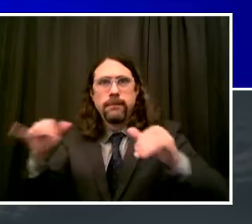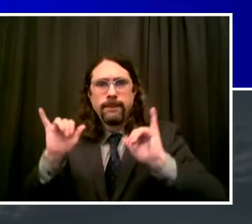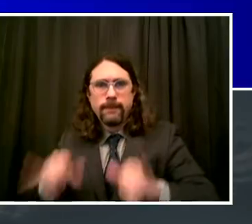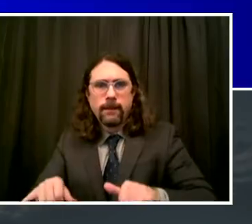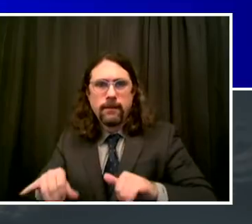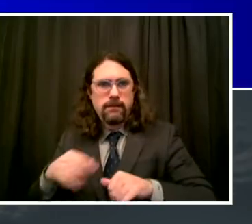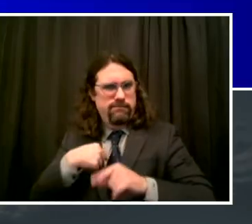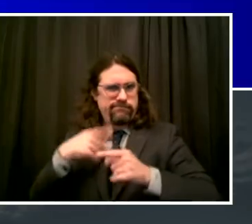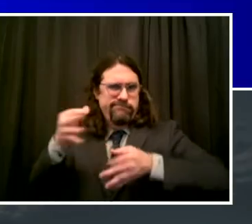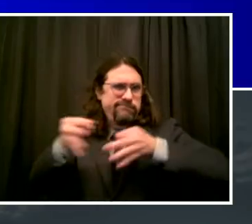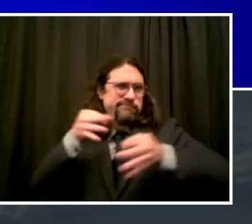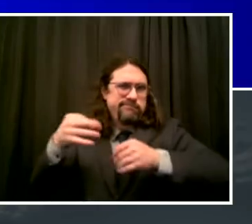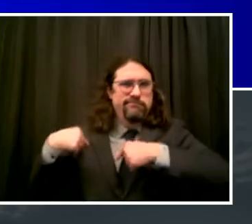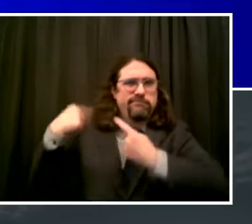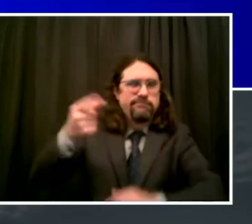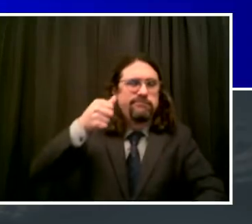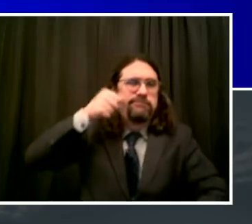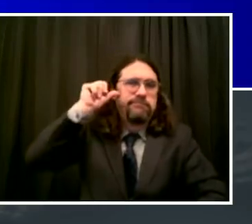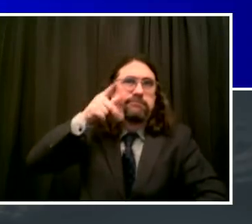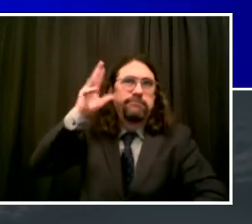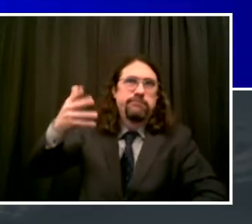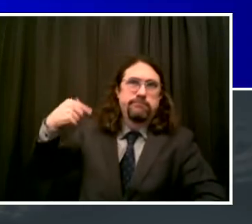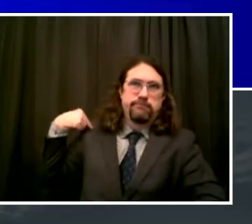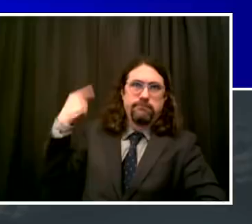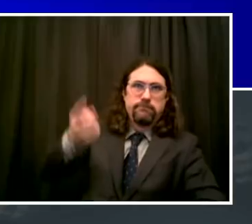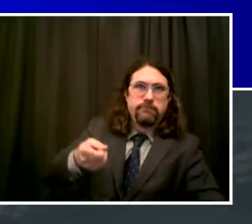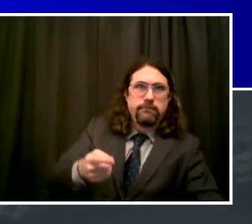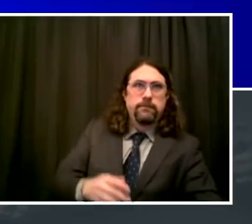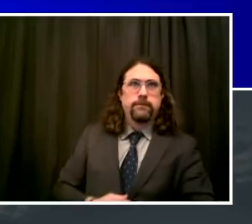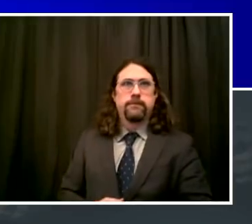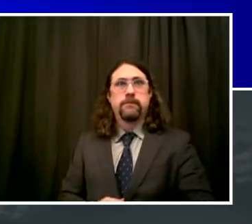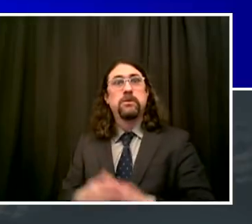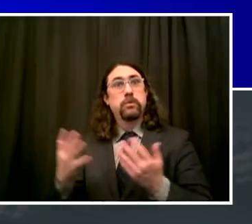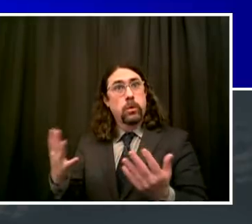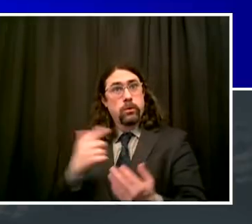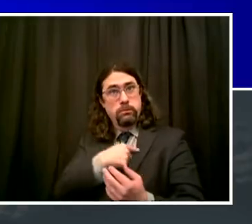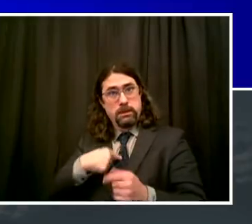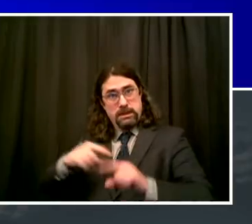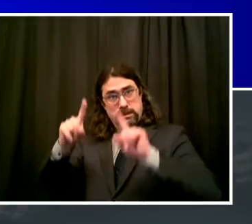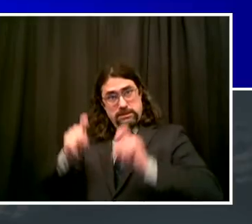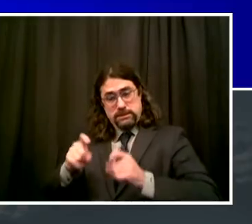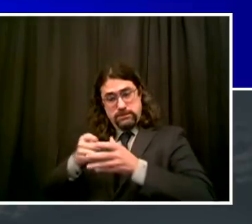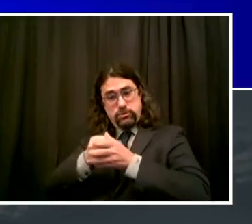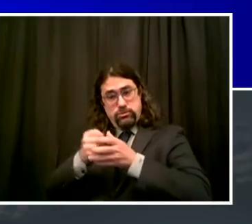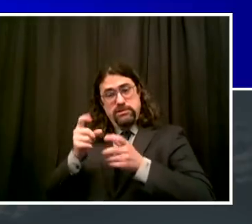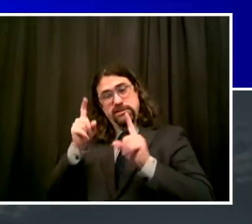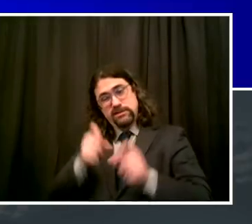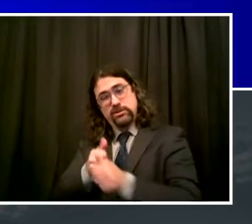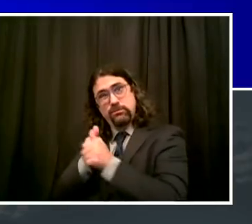IT'S CRUCIAL TO HOW WE MOVE PAST